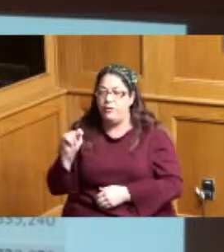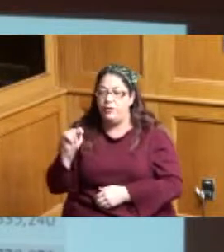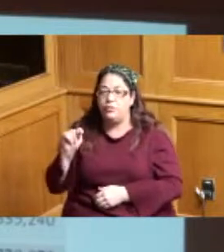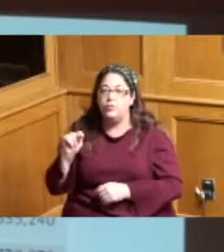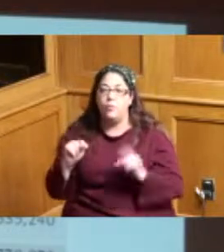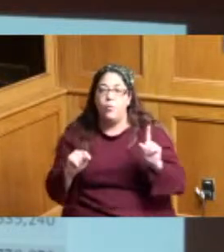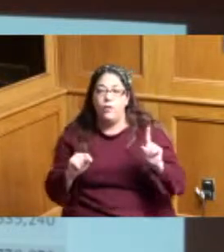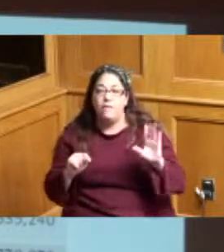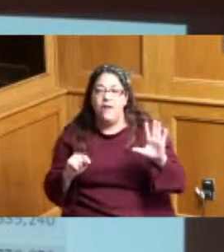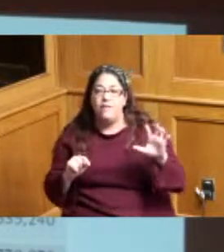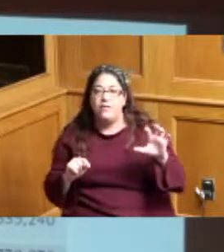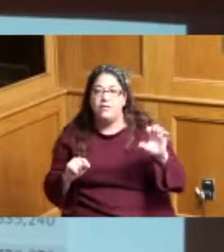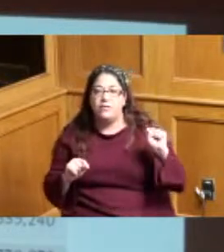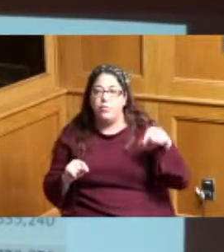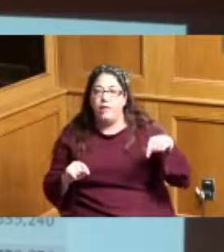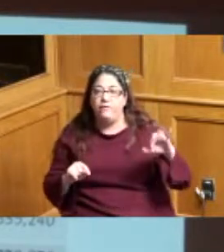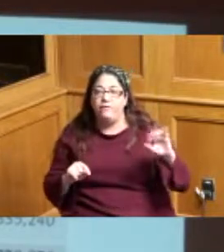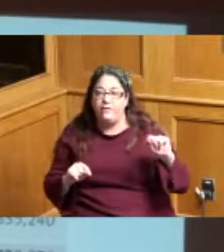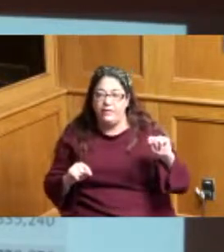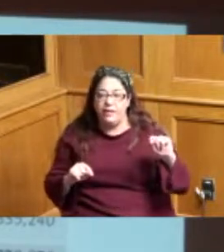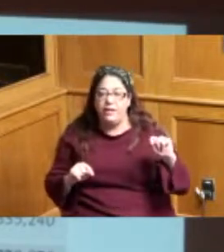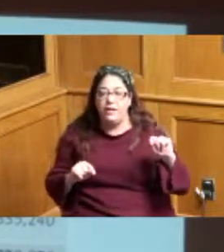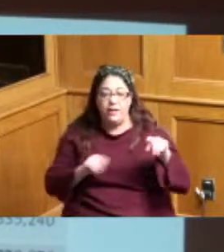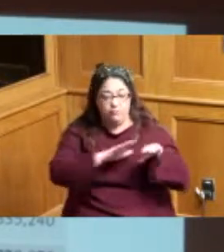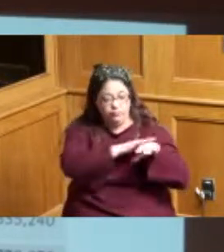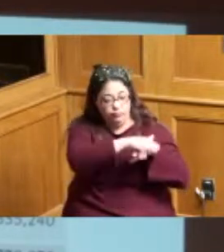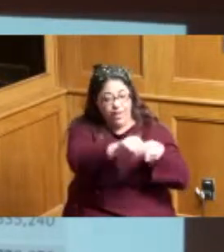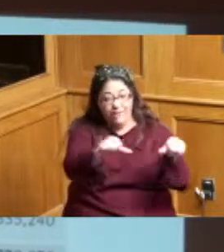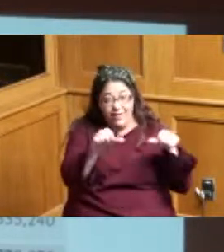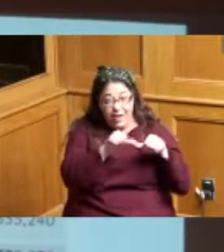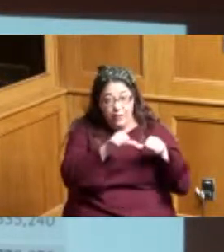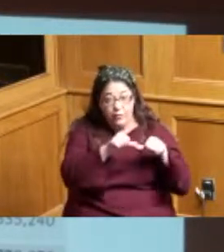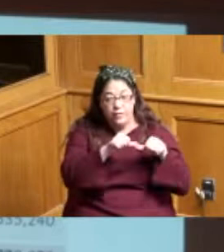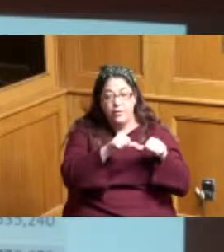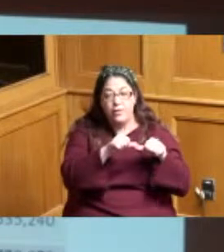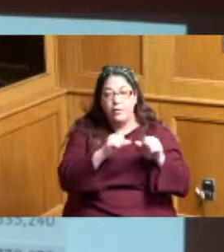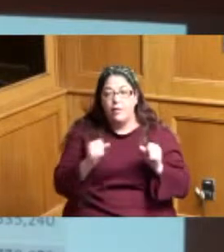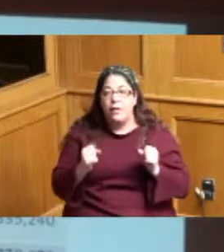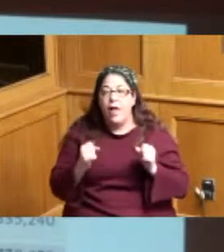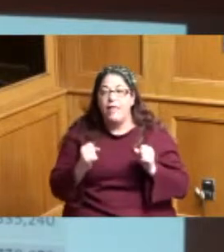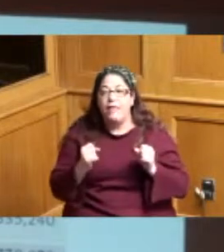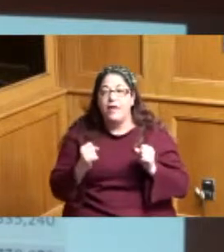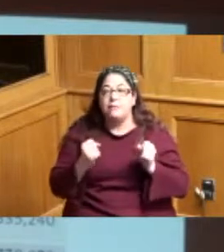divided by that 500 square feet of impervious area and that gives the billing units for each category